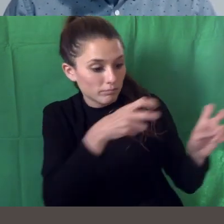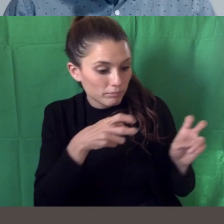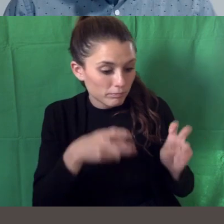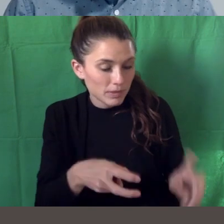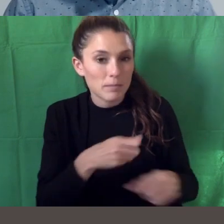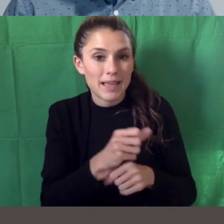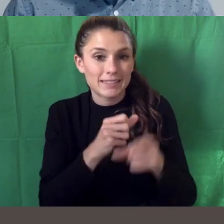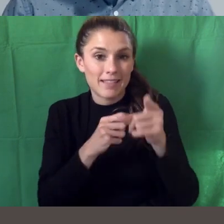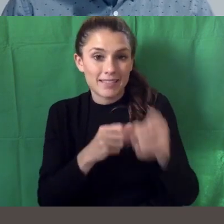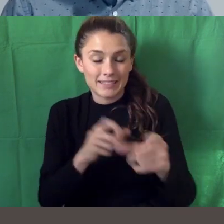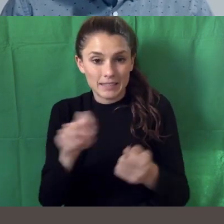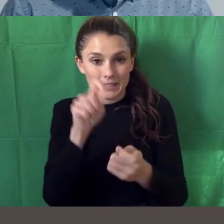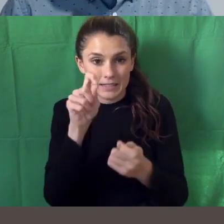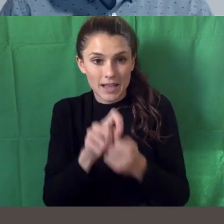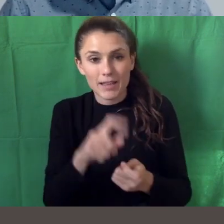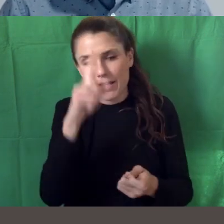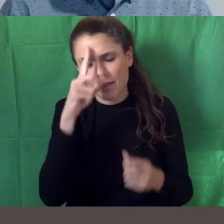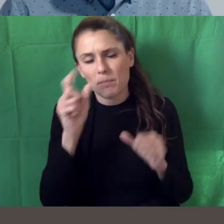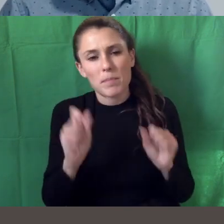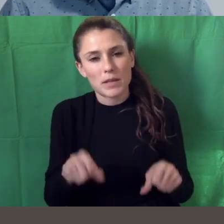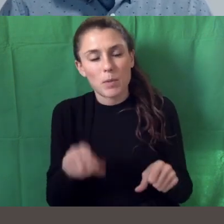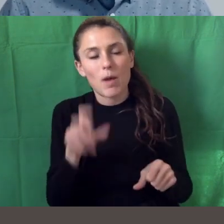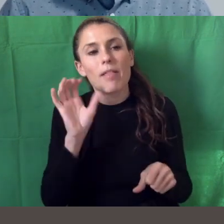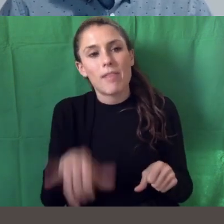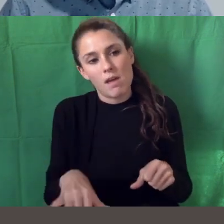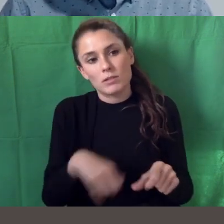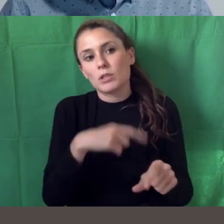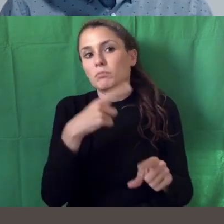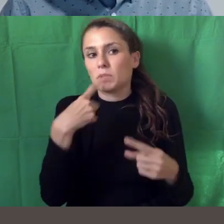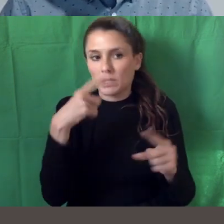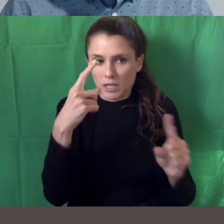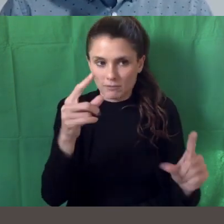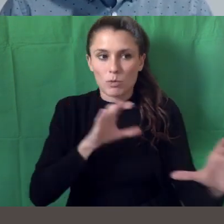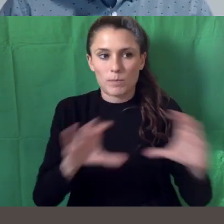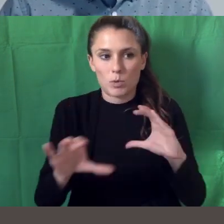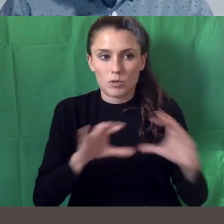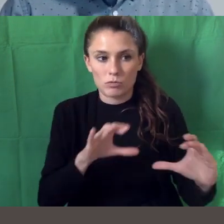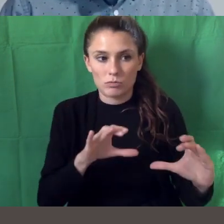which I think is entirely possible here, that was a good form of communication.